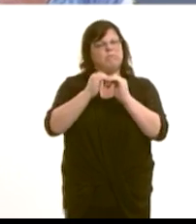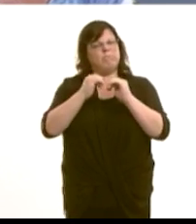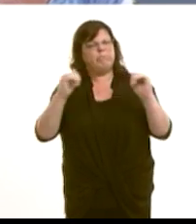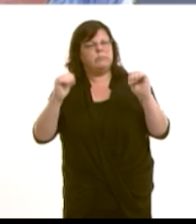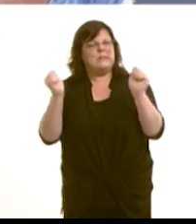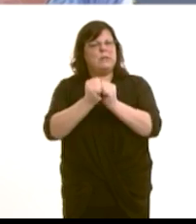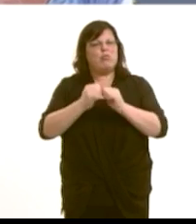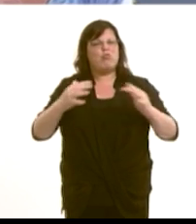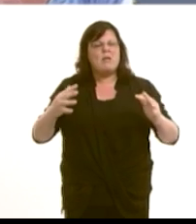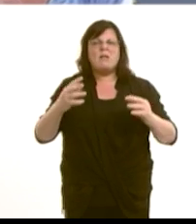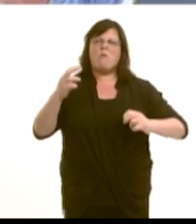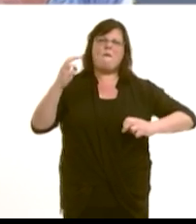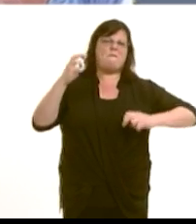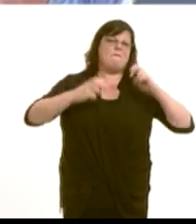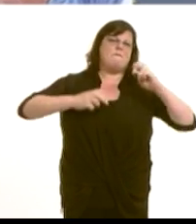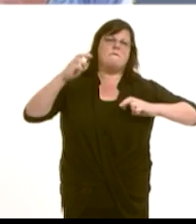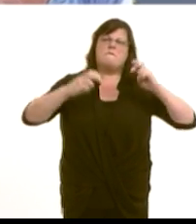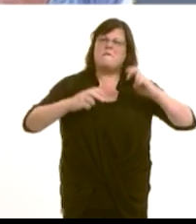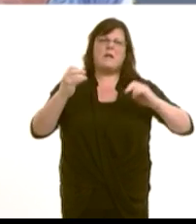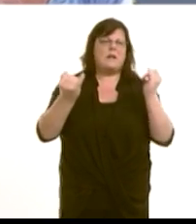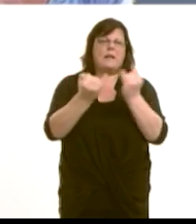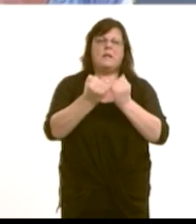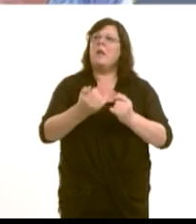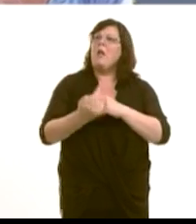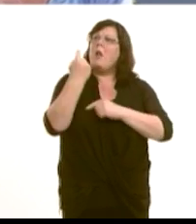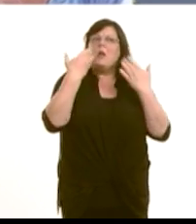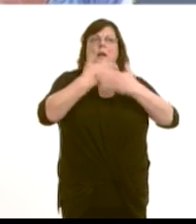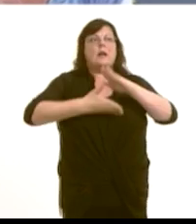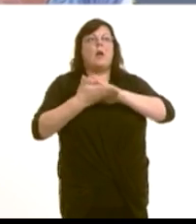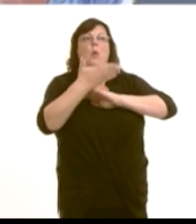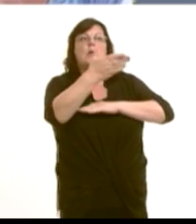Leanne Wood: In the public meeting that I did last night in Aberystwyth, First Minister,